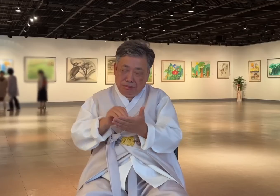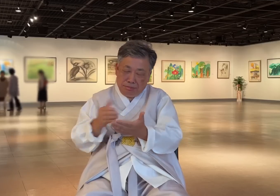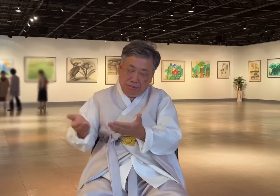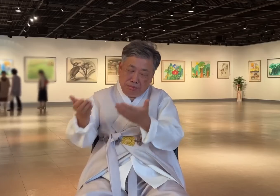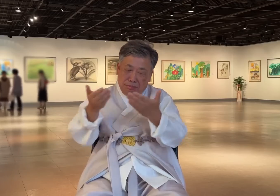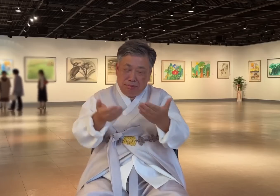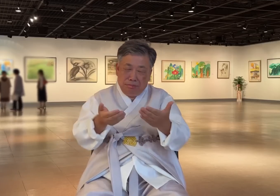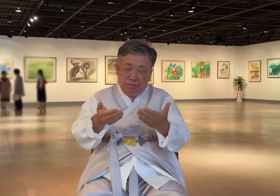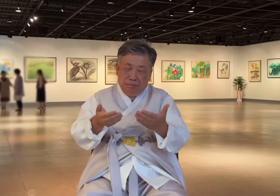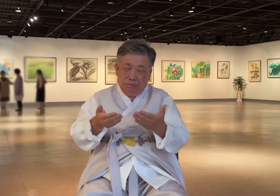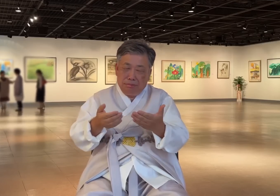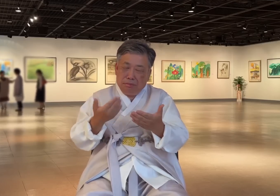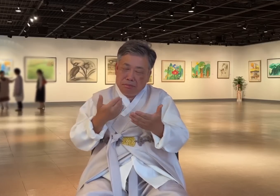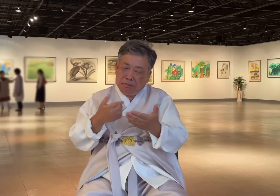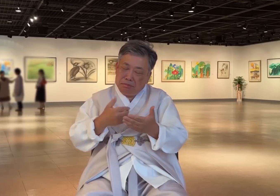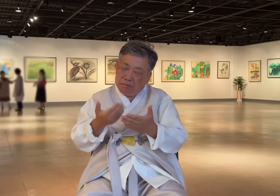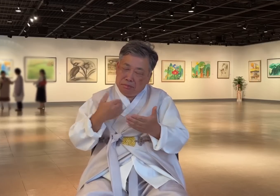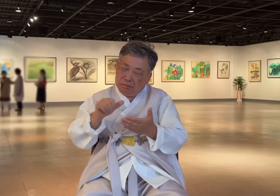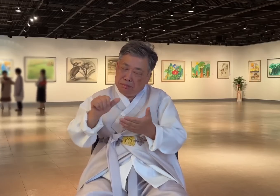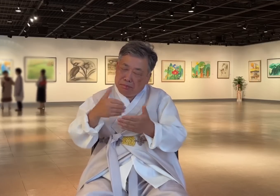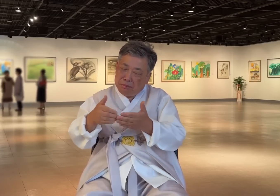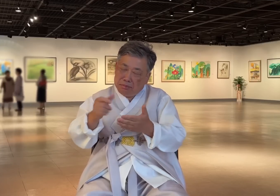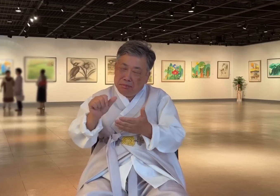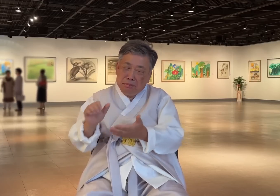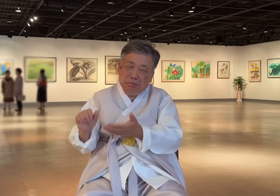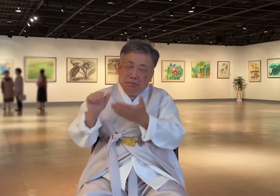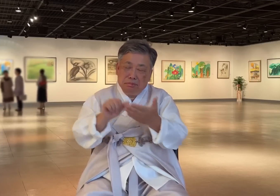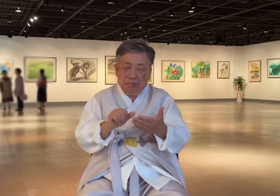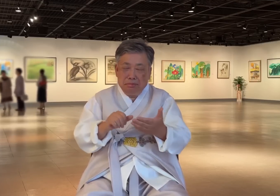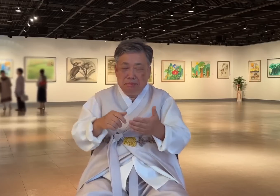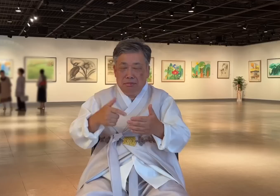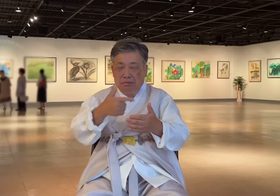I took about 5 pictures I had drawn and showed them to them.